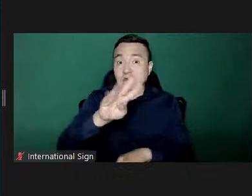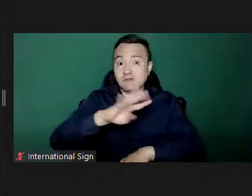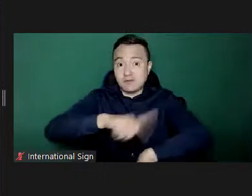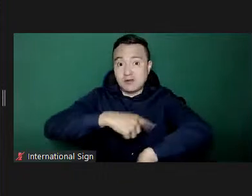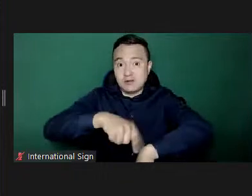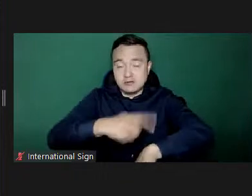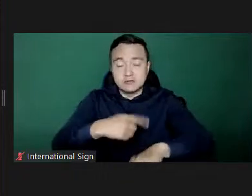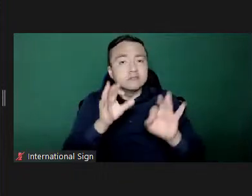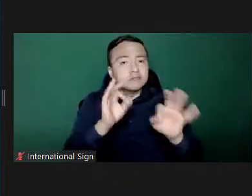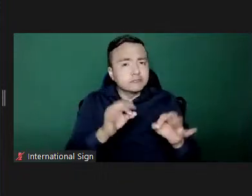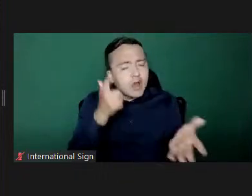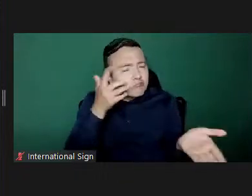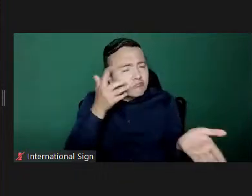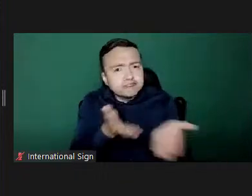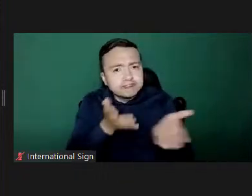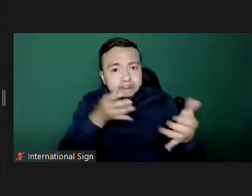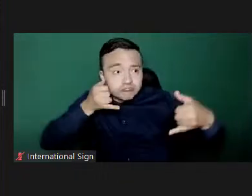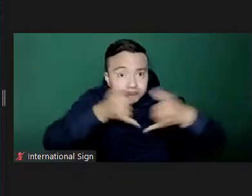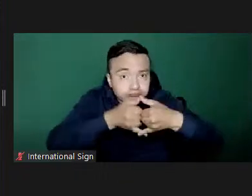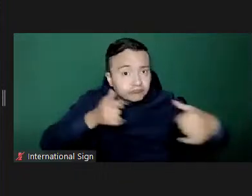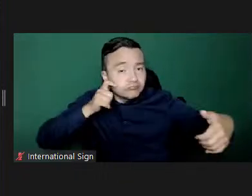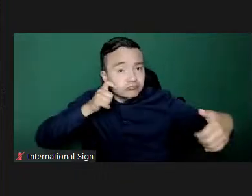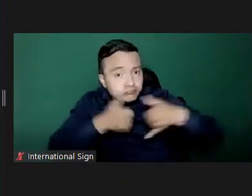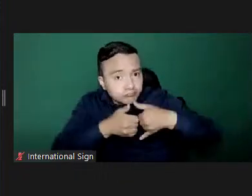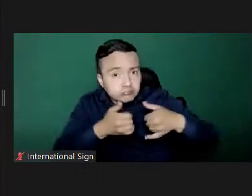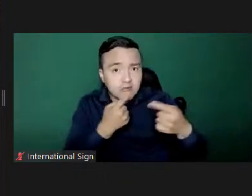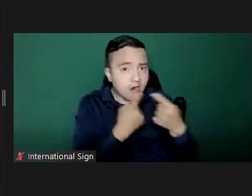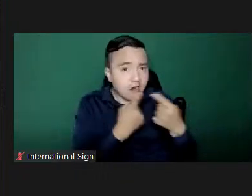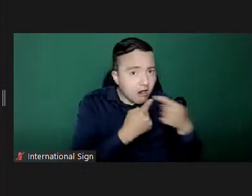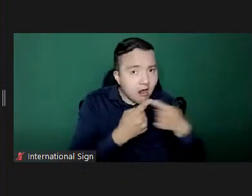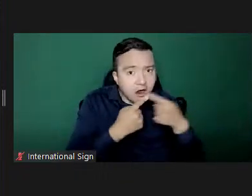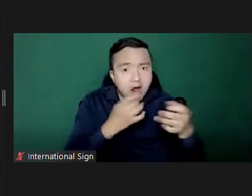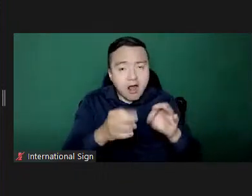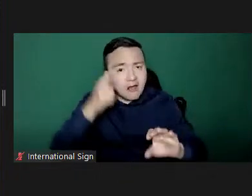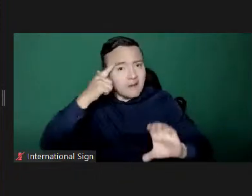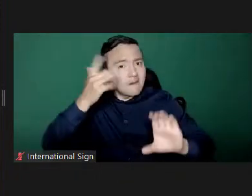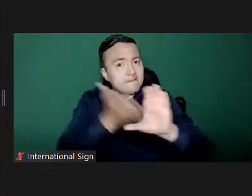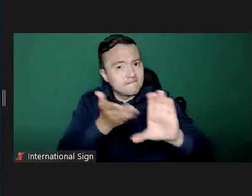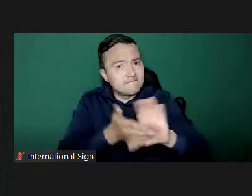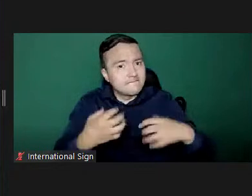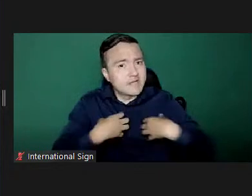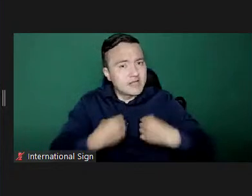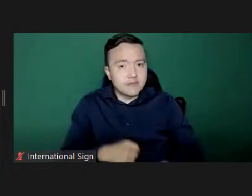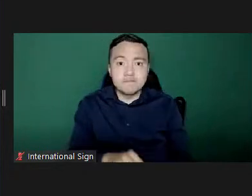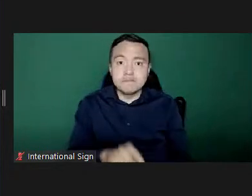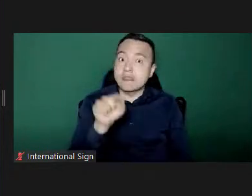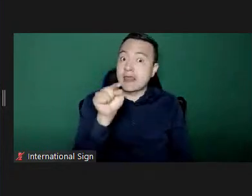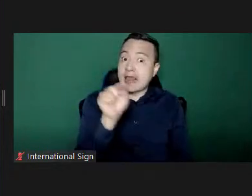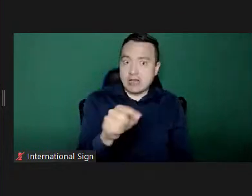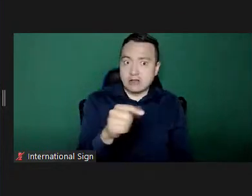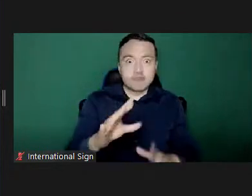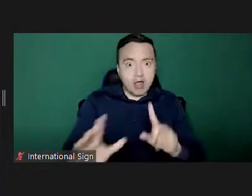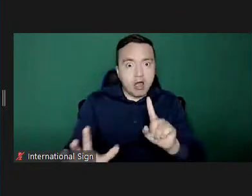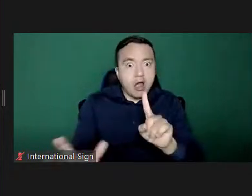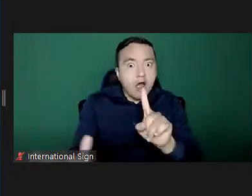parts of the country, for outreach. These are things we're looking at now , to standardize as part of our way going forward.